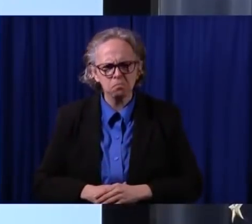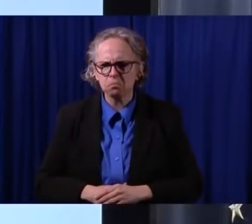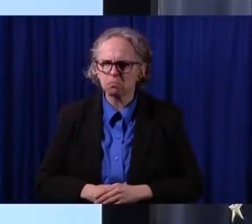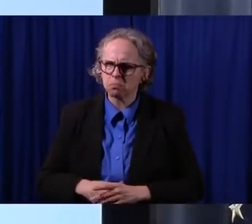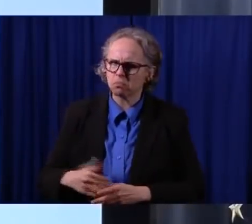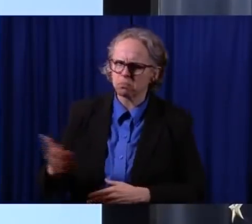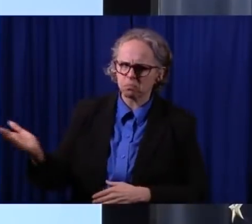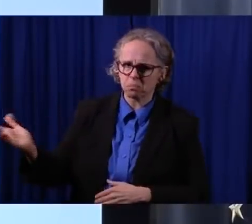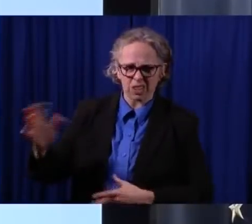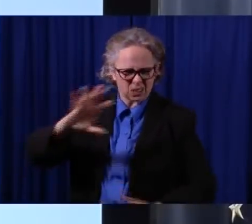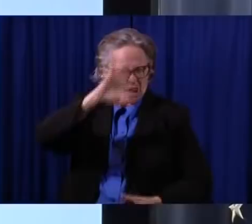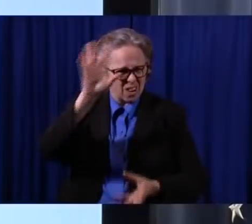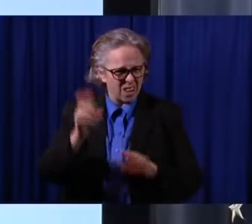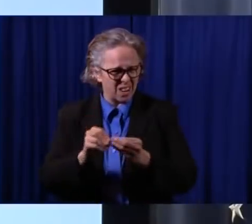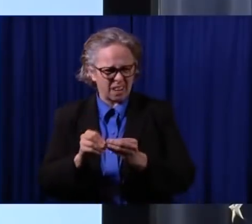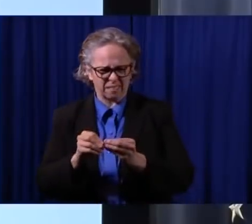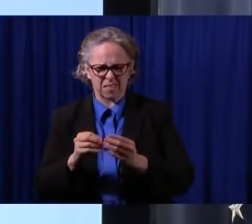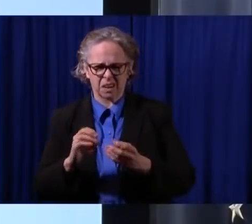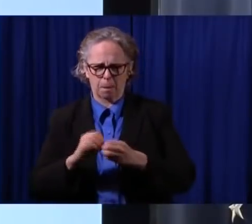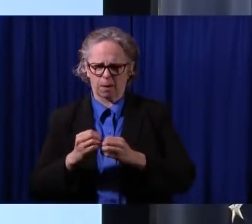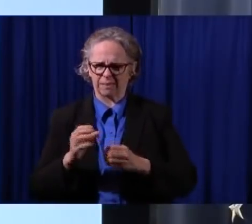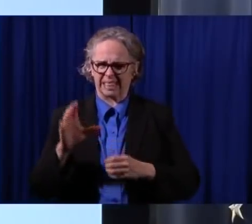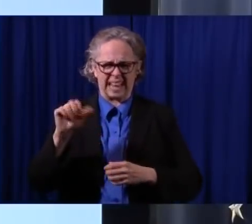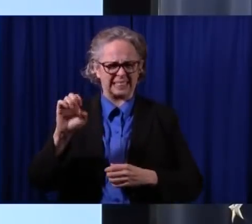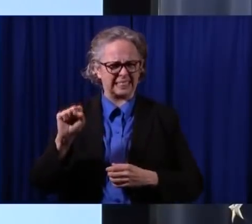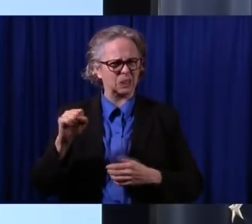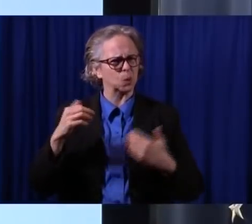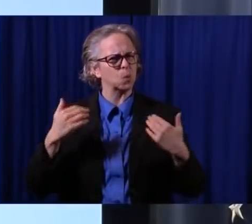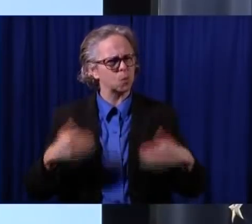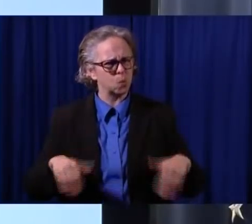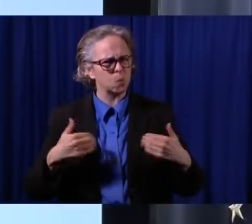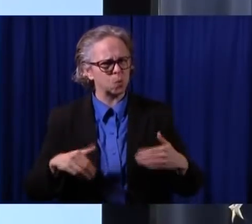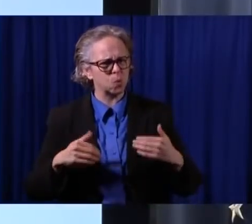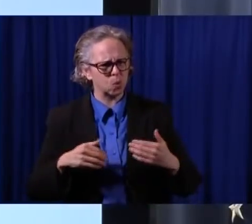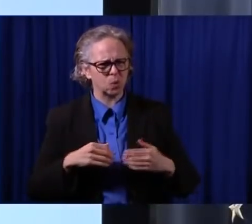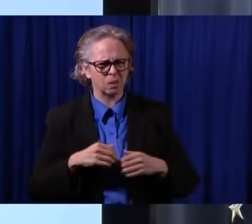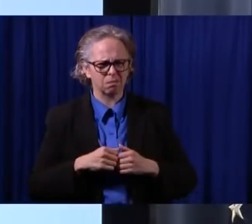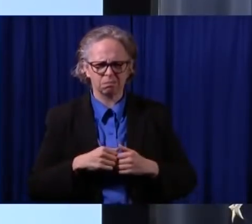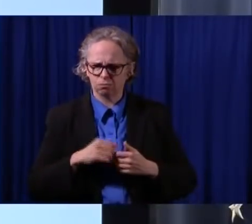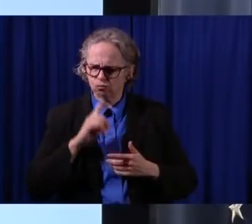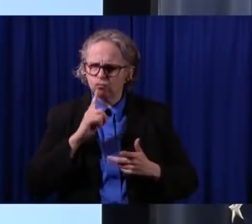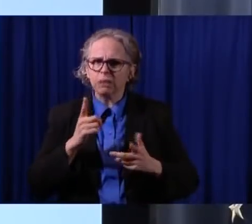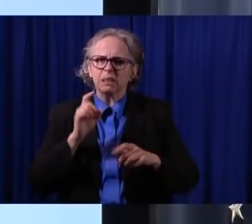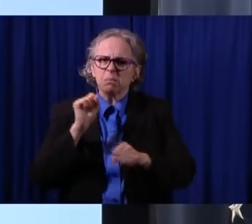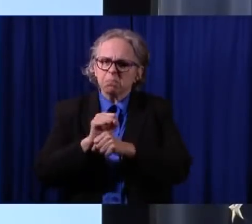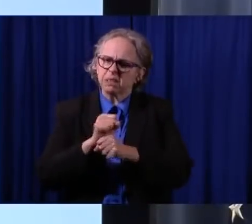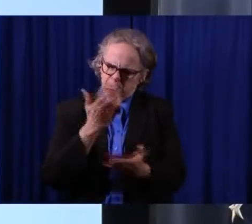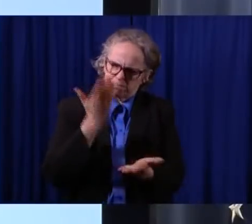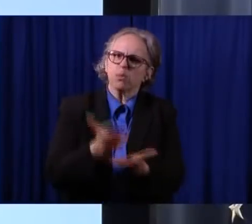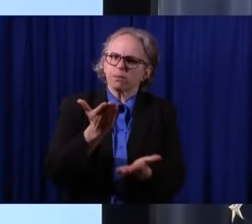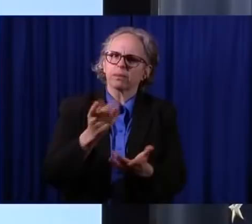ADMISSIONS IS ALSO UNDER. IF WE LOOK AT THE TOTAL NUMBER